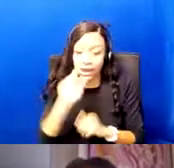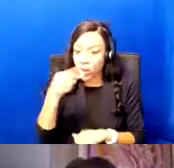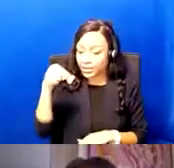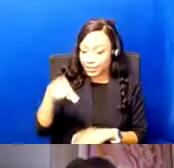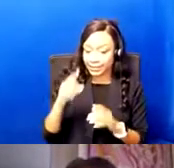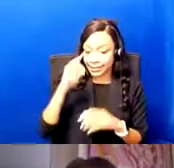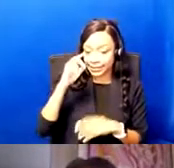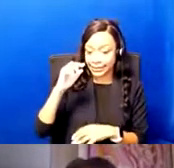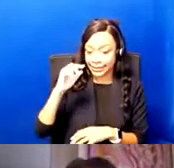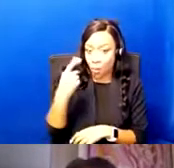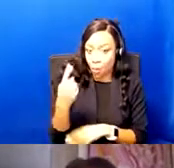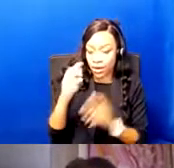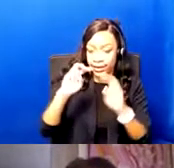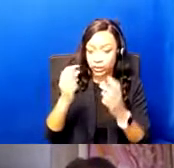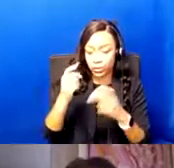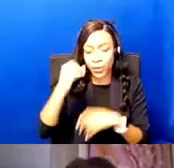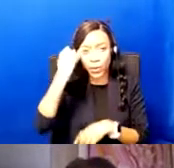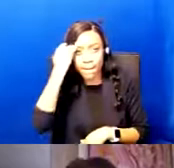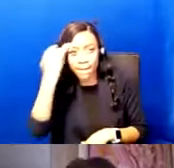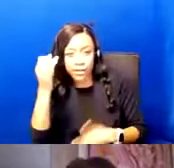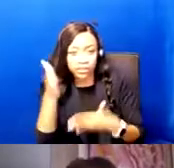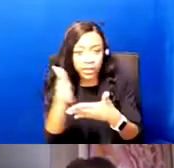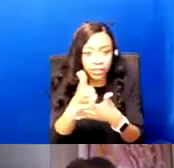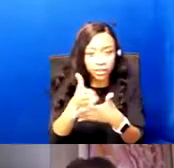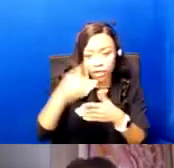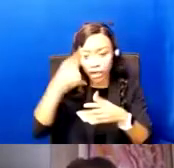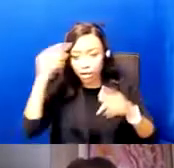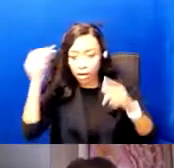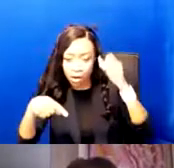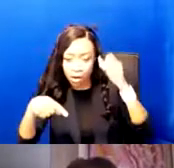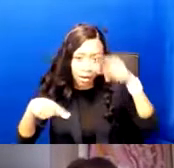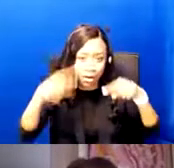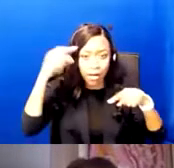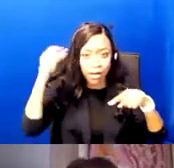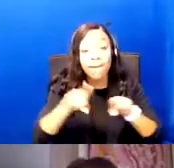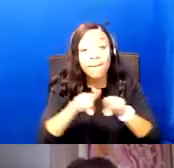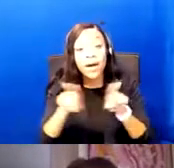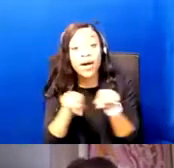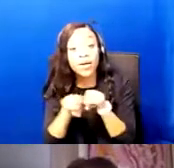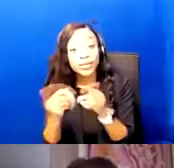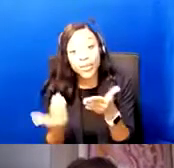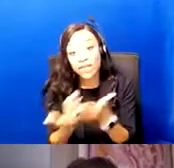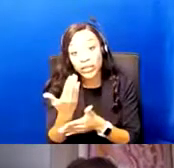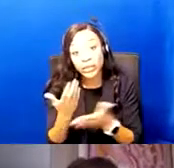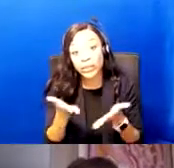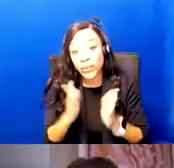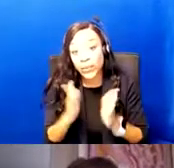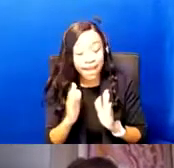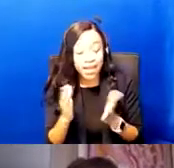and sharing ideas, but perhaps also as part of a new, more collaborative way of working in general.